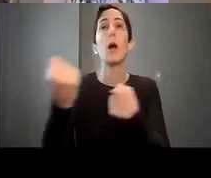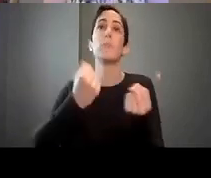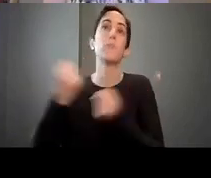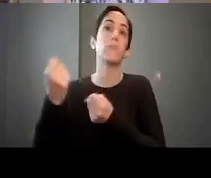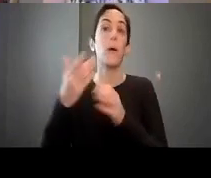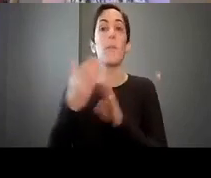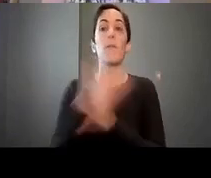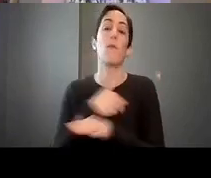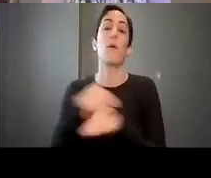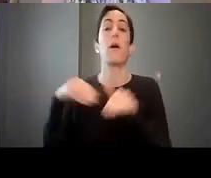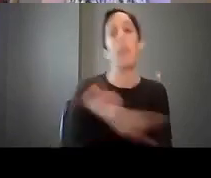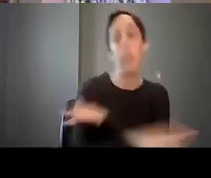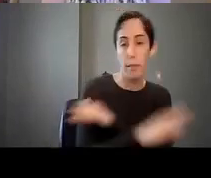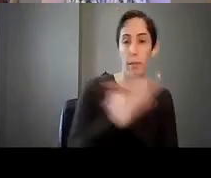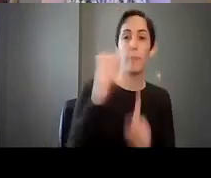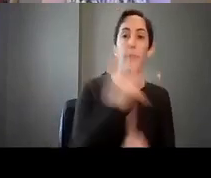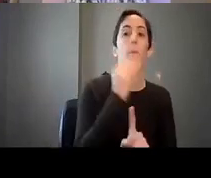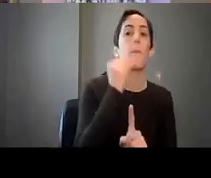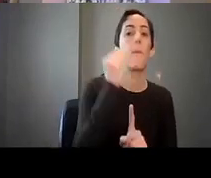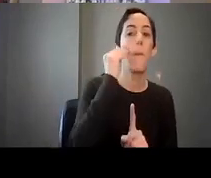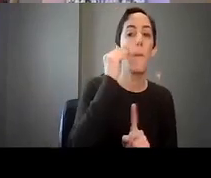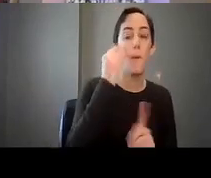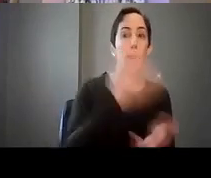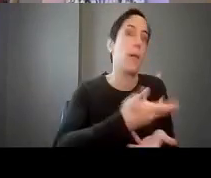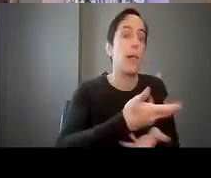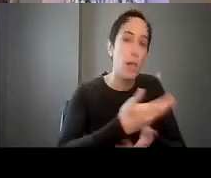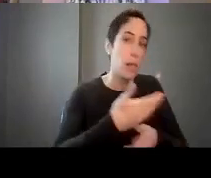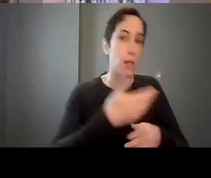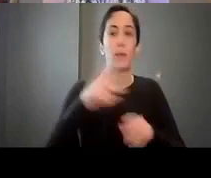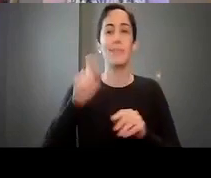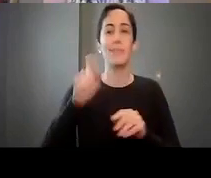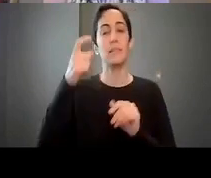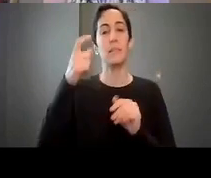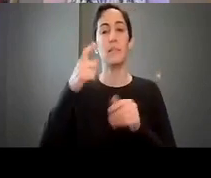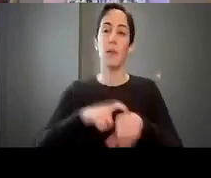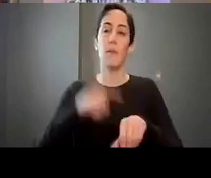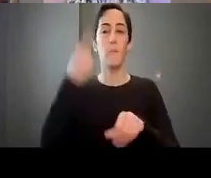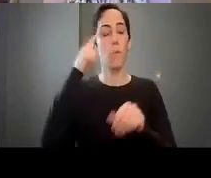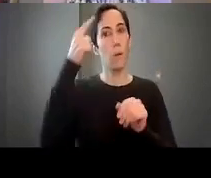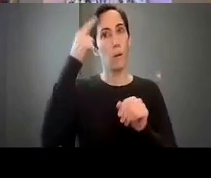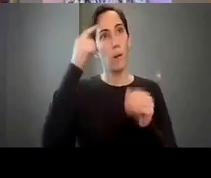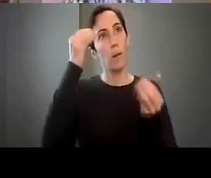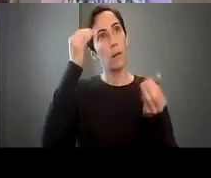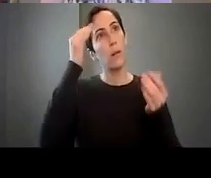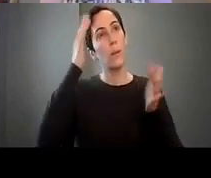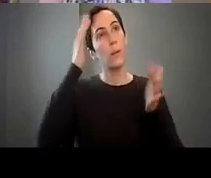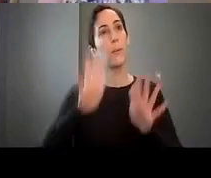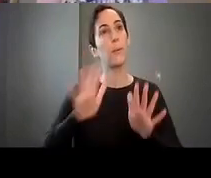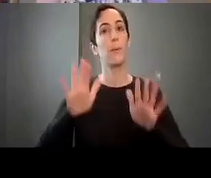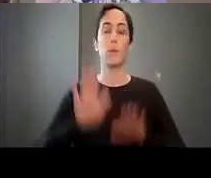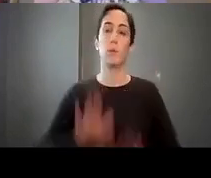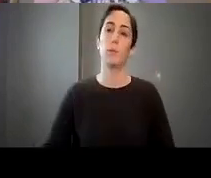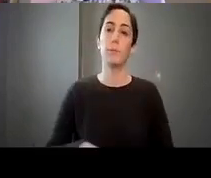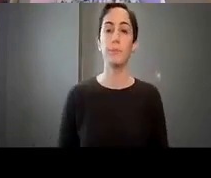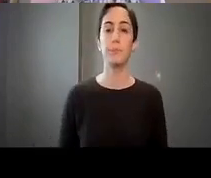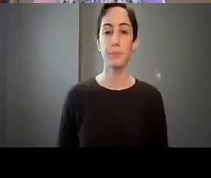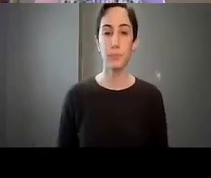As you're able, set your end time to your the day before you walk through the door. workday so that it doesn't drag on into As you're able, set your end time to your perpetuity. For folks who are working on workday so that it doesn't drag on into